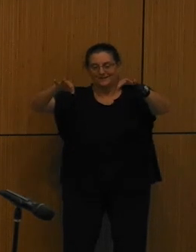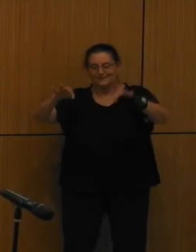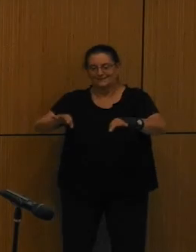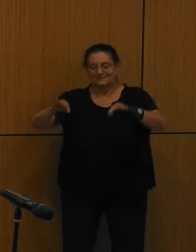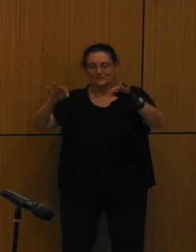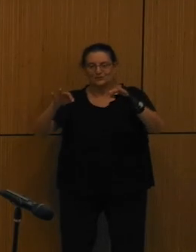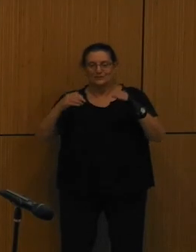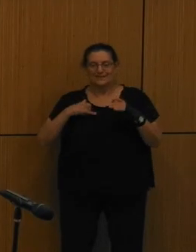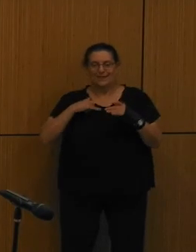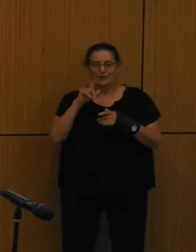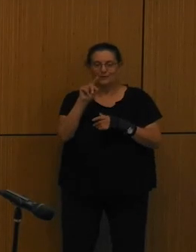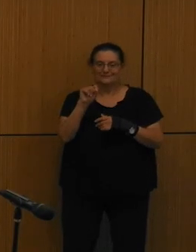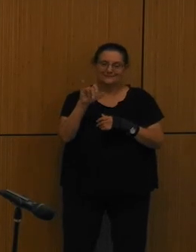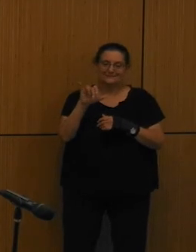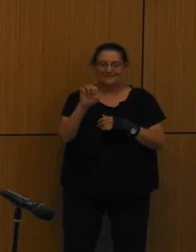It's it's very entertaining.